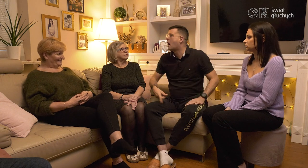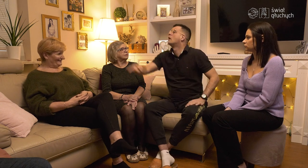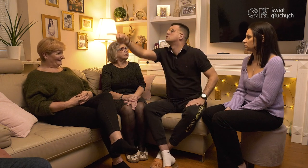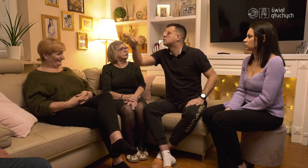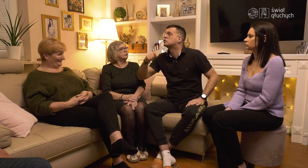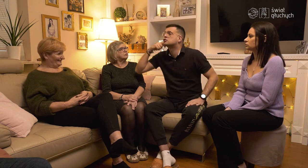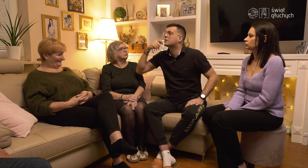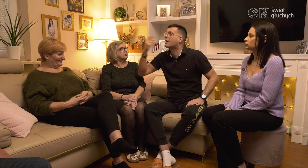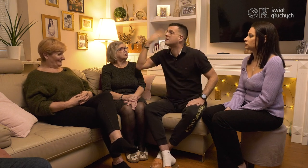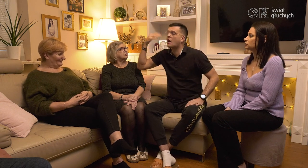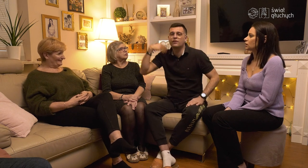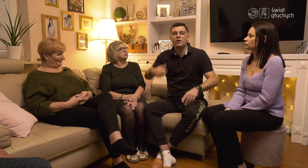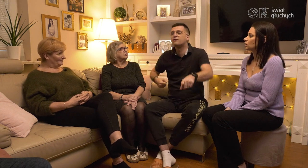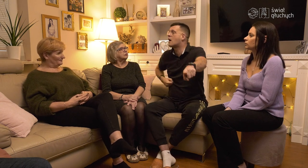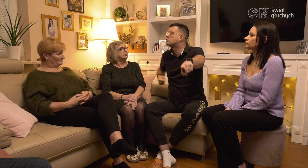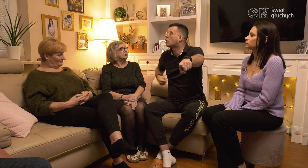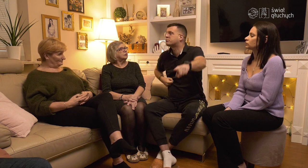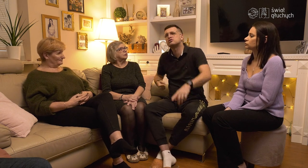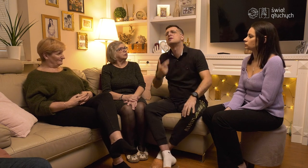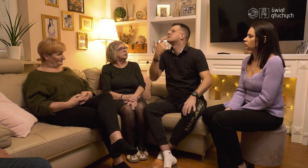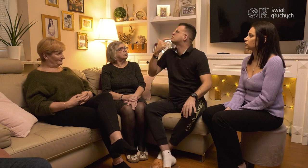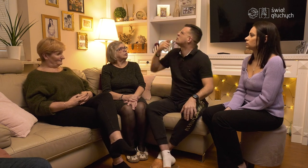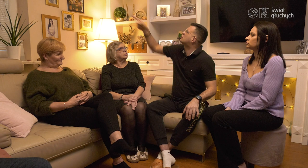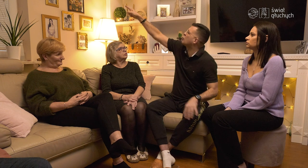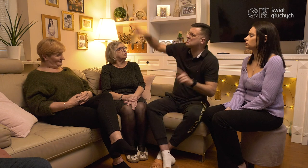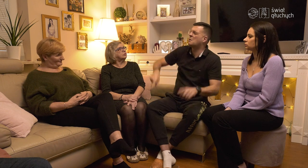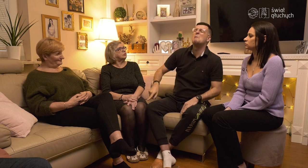Once on the bus, he would look at everything around him and ask: "And what is this? And what's this?"